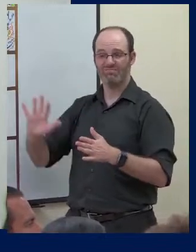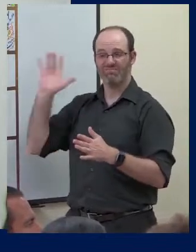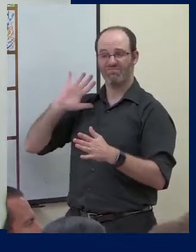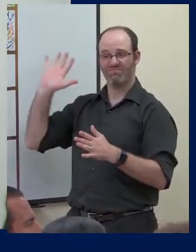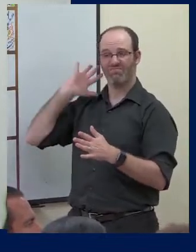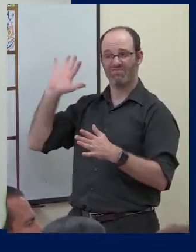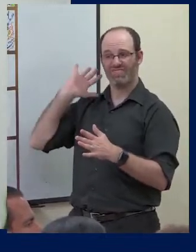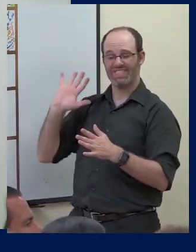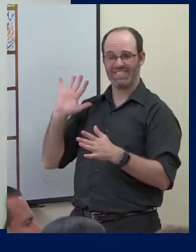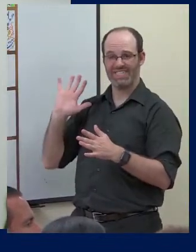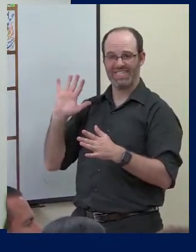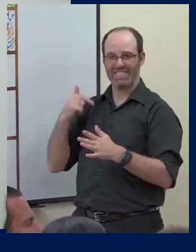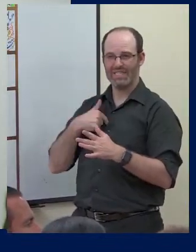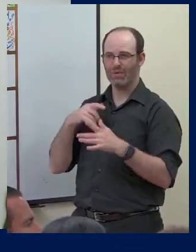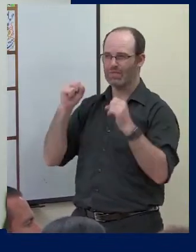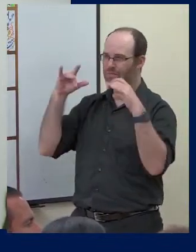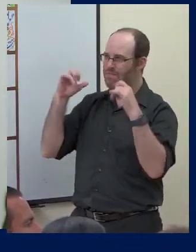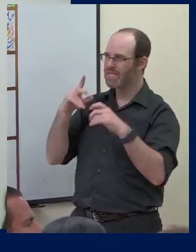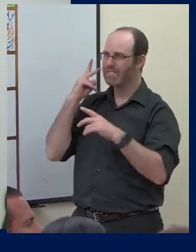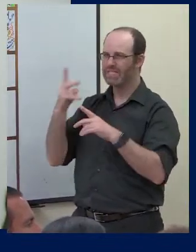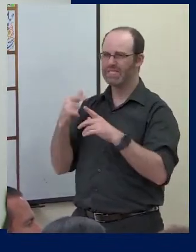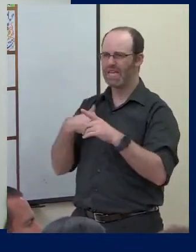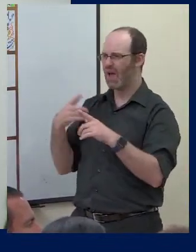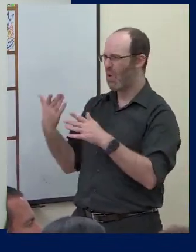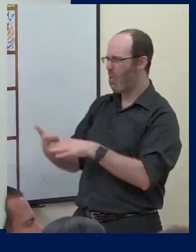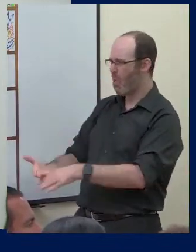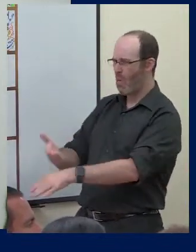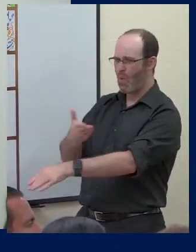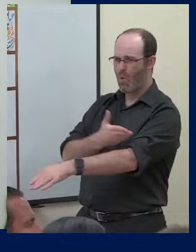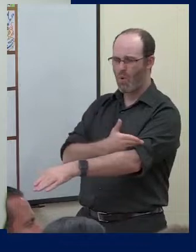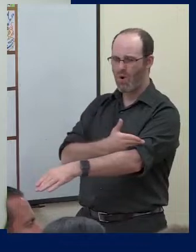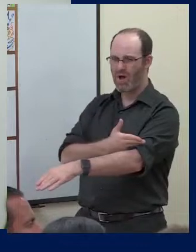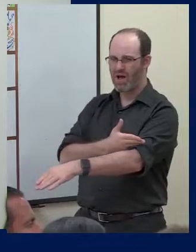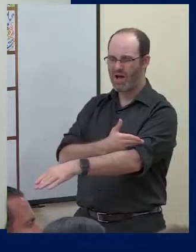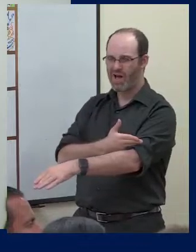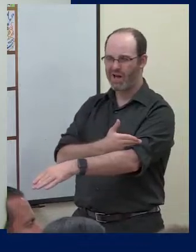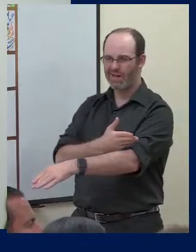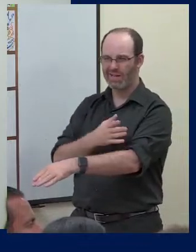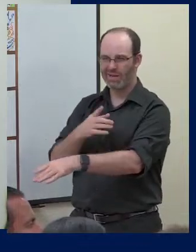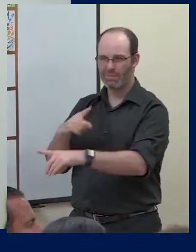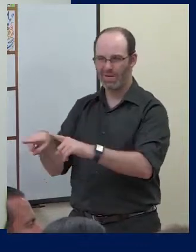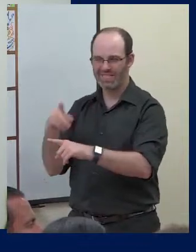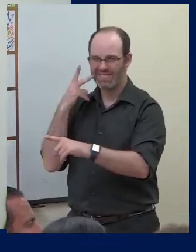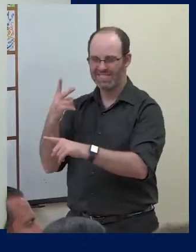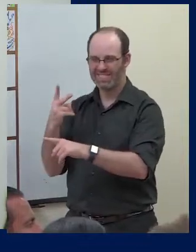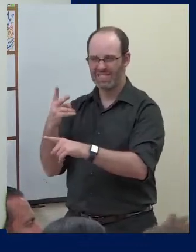see how far we've come and sadly remarkable to see how far we still have to go.